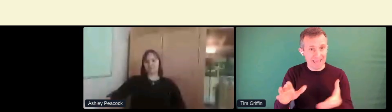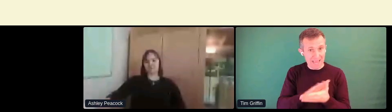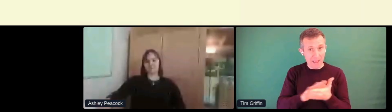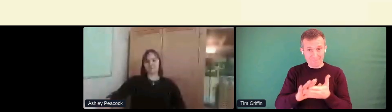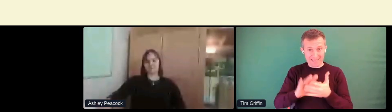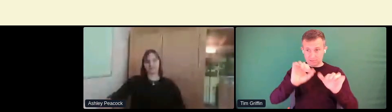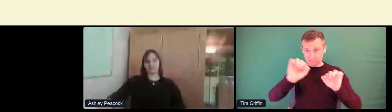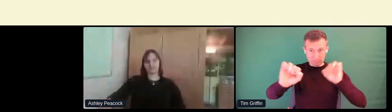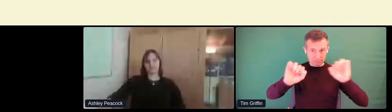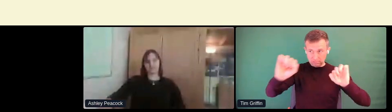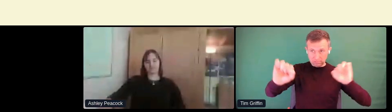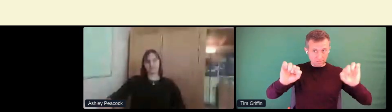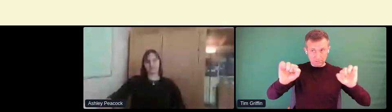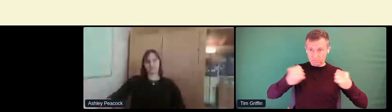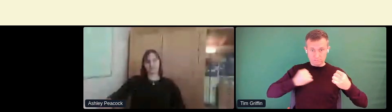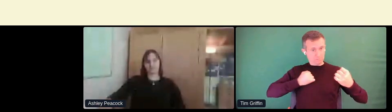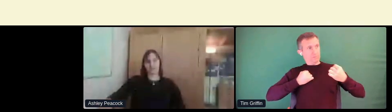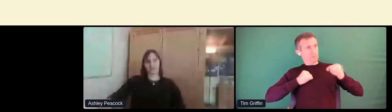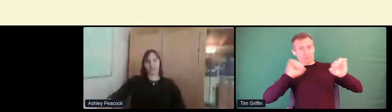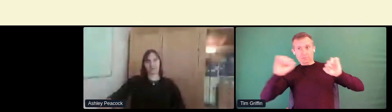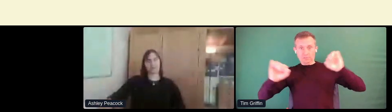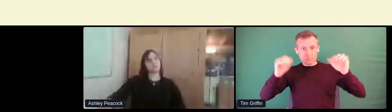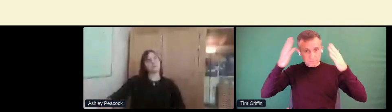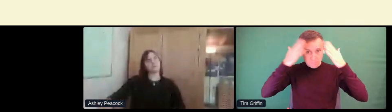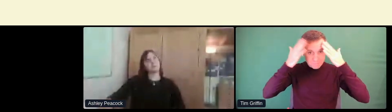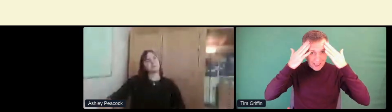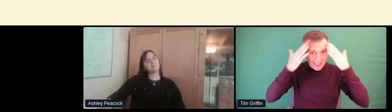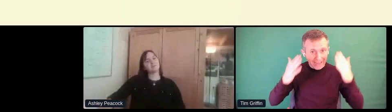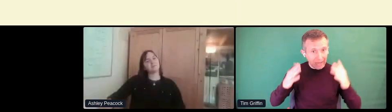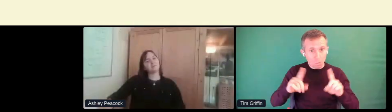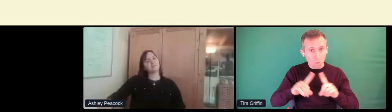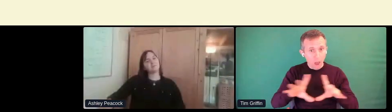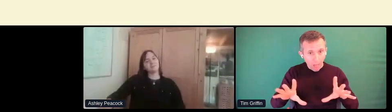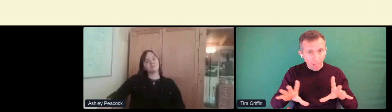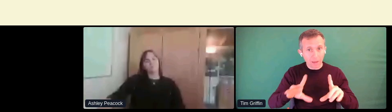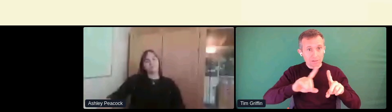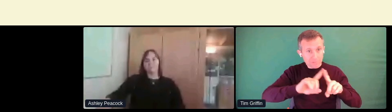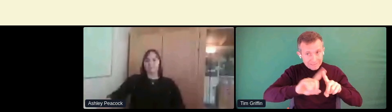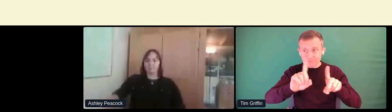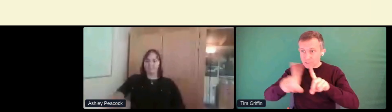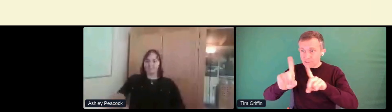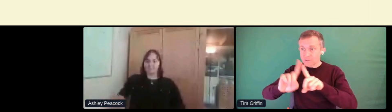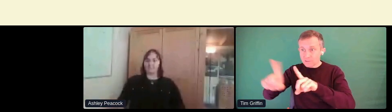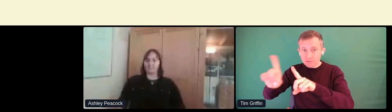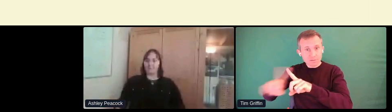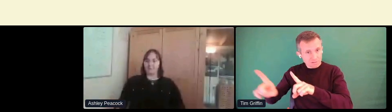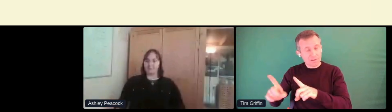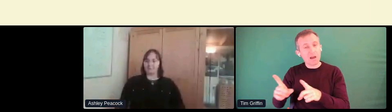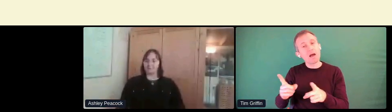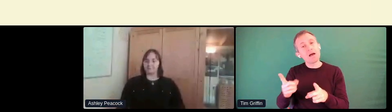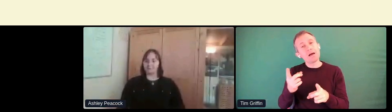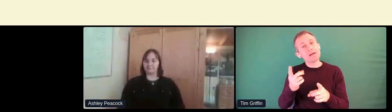differently. In terms of terminology, it tends to include diagnoses like ADHD,